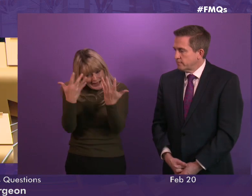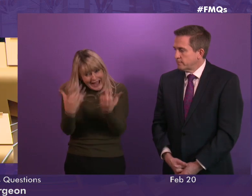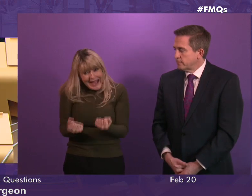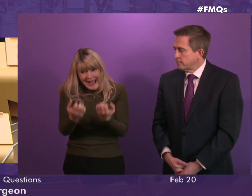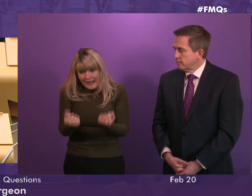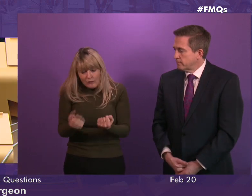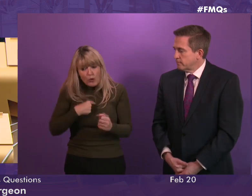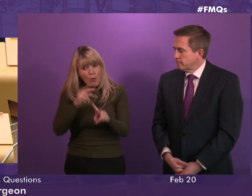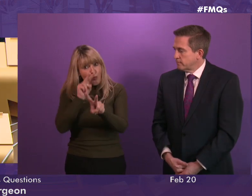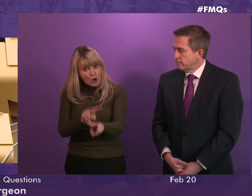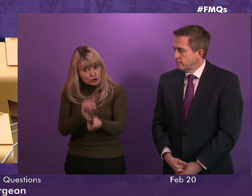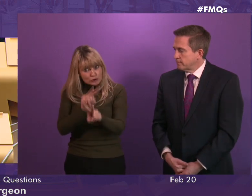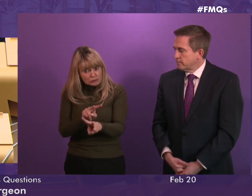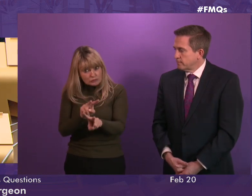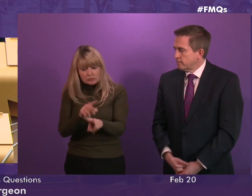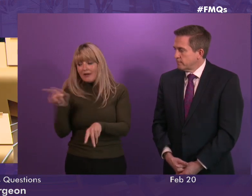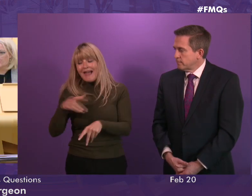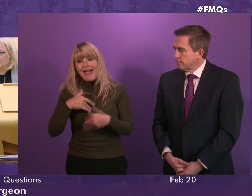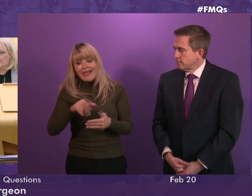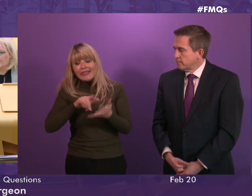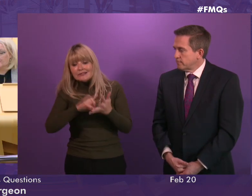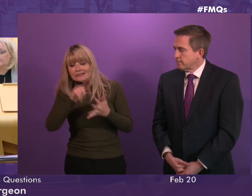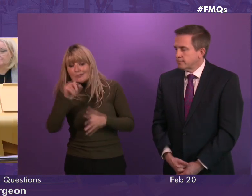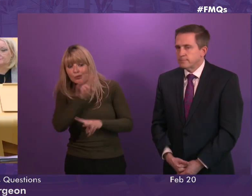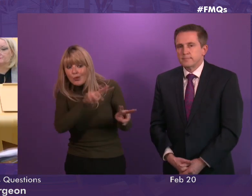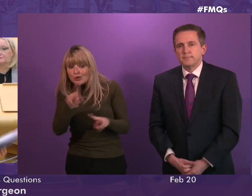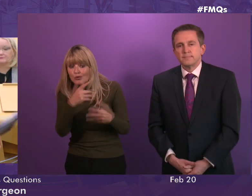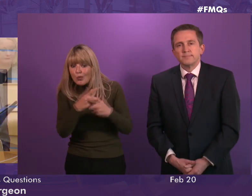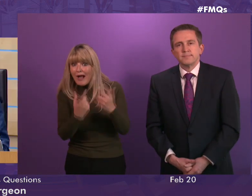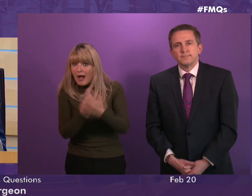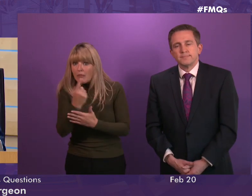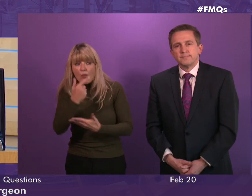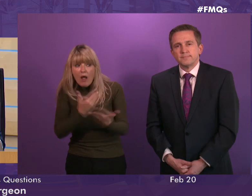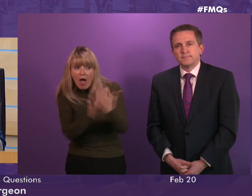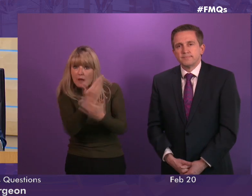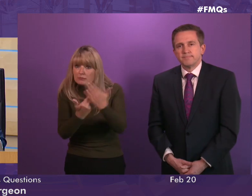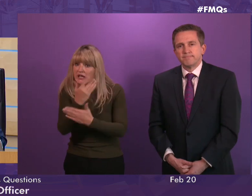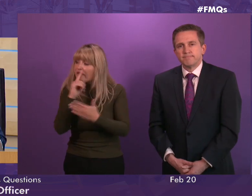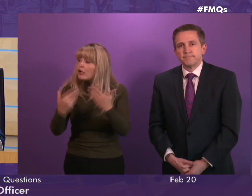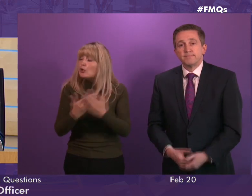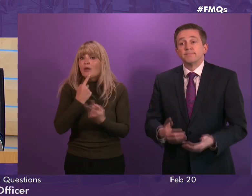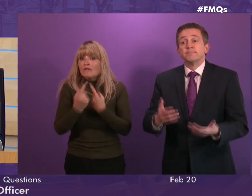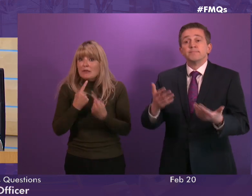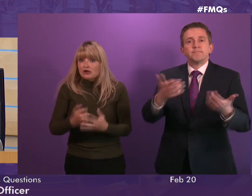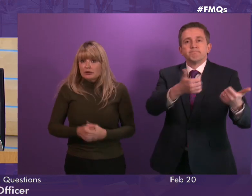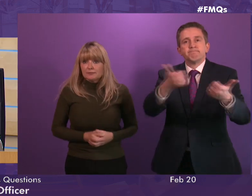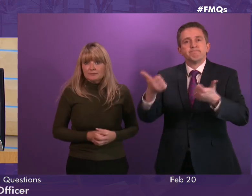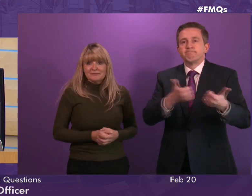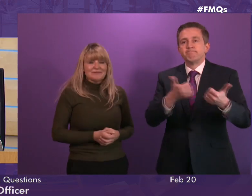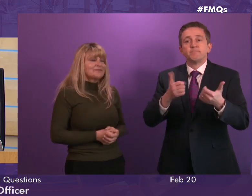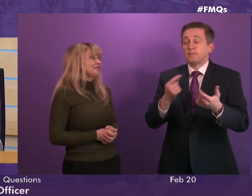for Health and Sport will keep Parliament fully updated, as the situation develops. The Presiding Officer: Thank you. That concludes First Minster’s